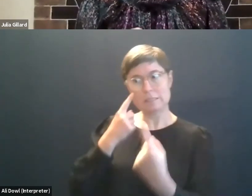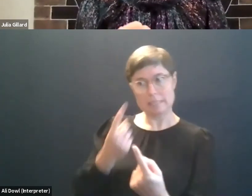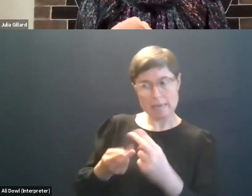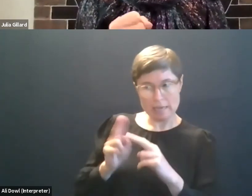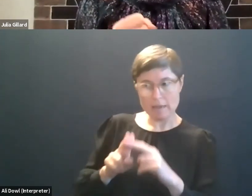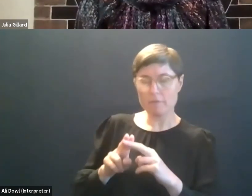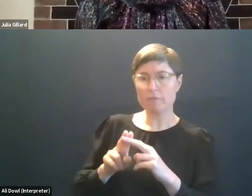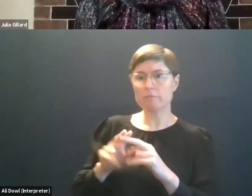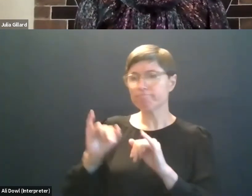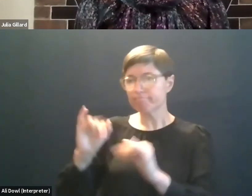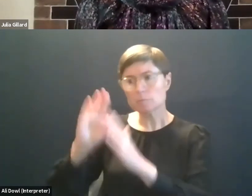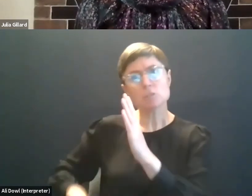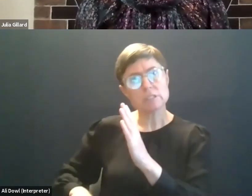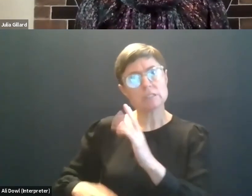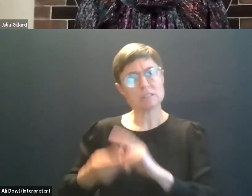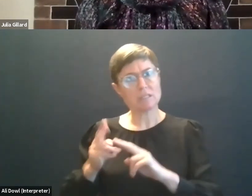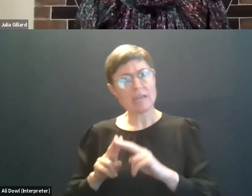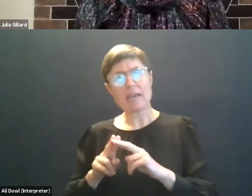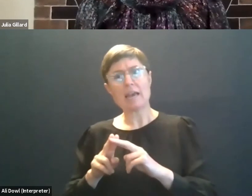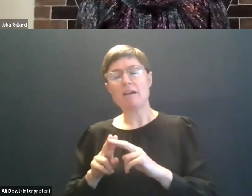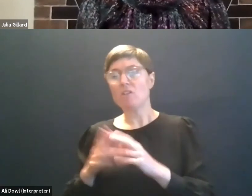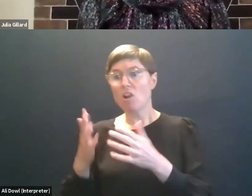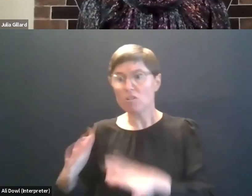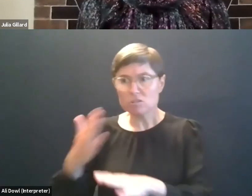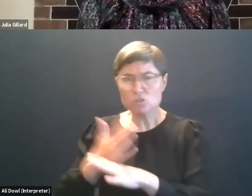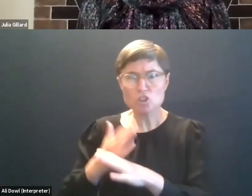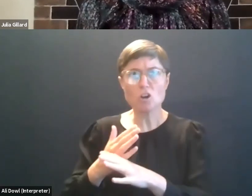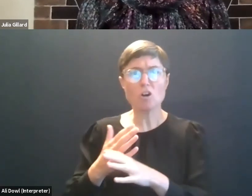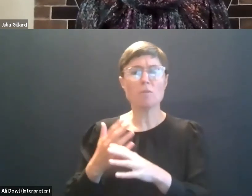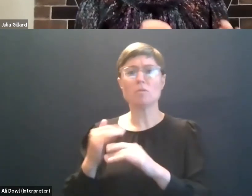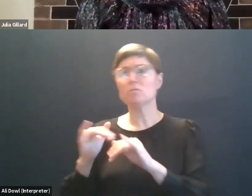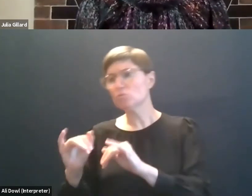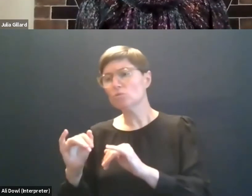who have lost so much and are feeling very angry and disconcerted about it. Unless we